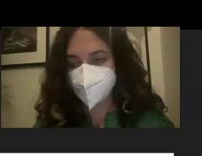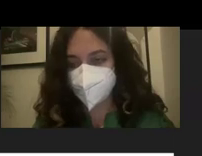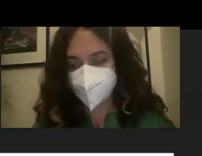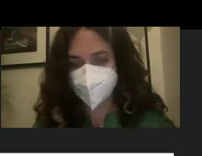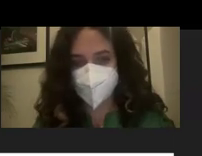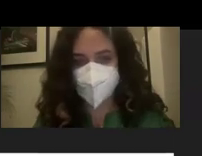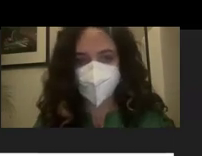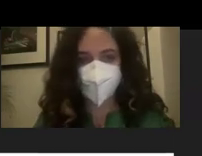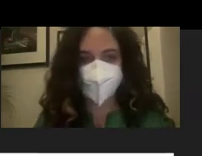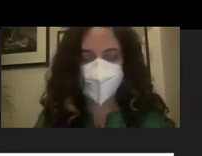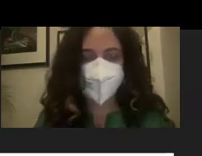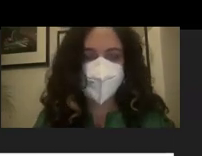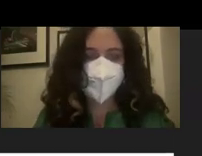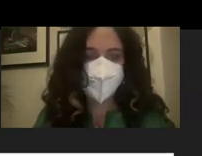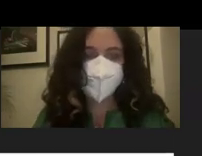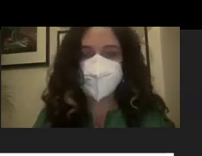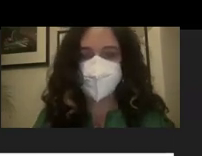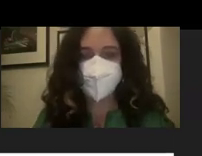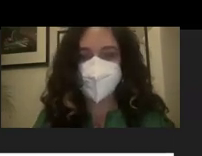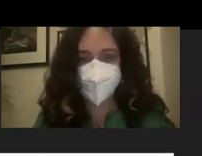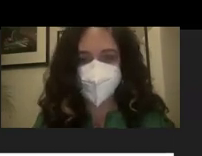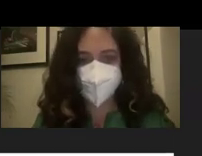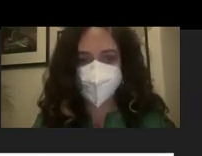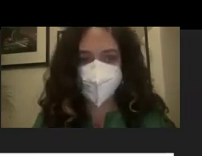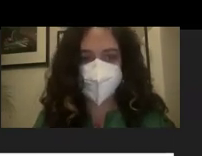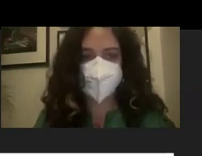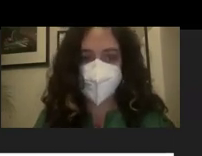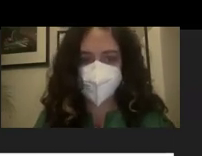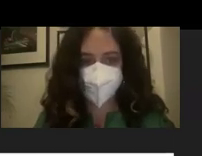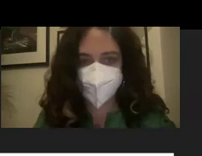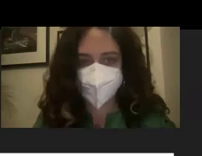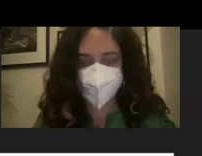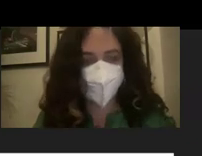of months after the pandemic started pushing to reopen the country despite dire covid-19